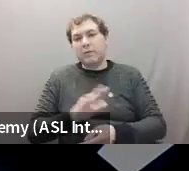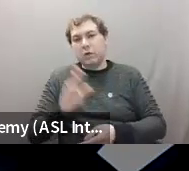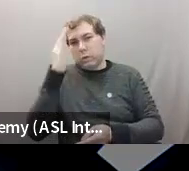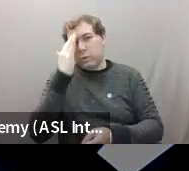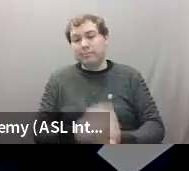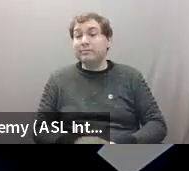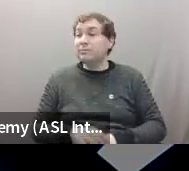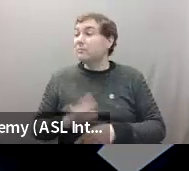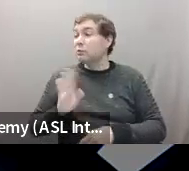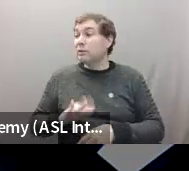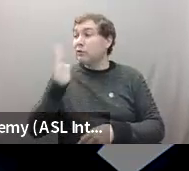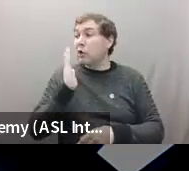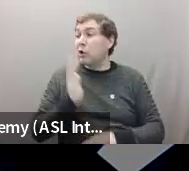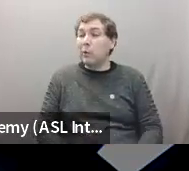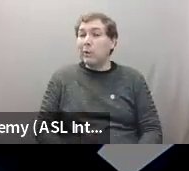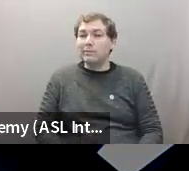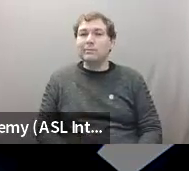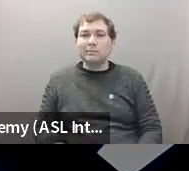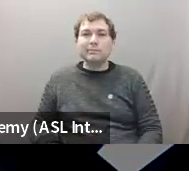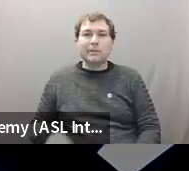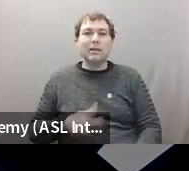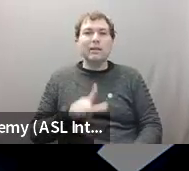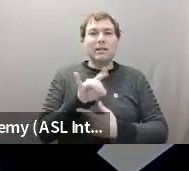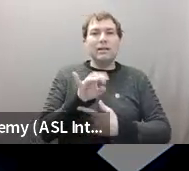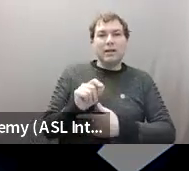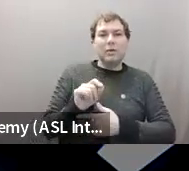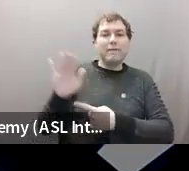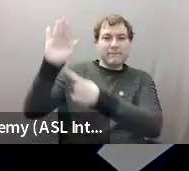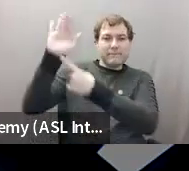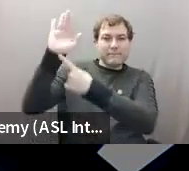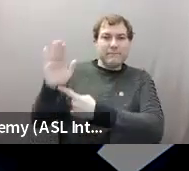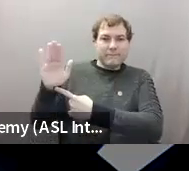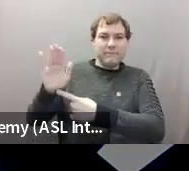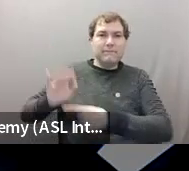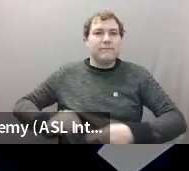Troy Bowser: Yeah. Jen Hawkinson: Yup good. Scott Birkenbuel (he, him) VP APRIL: Like I mean. Linda Pogue: Plans raised. Here, guys. Scott Birkenbuel (he, him) VP APRIL: Maria.